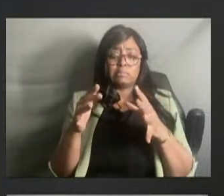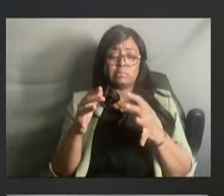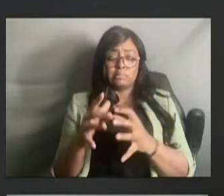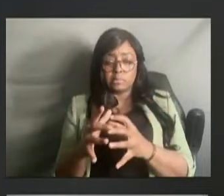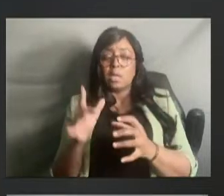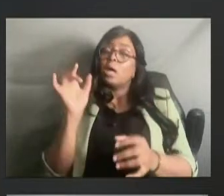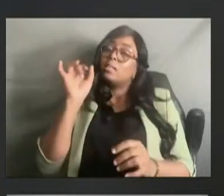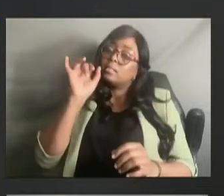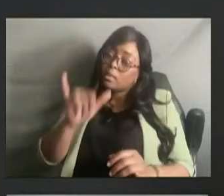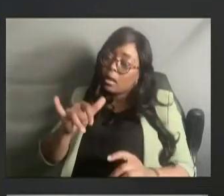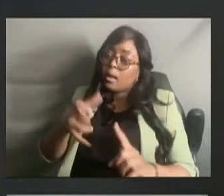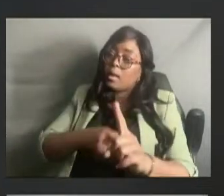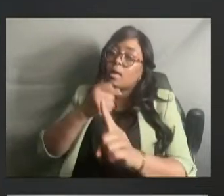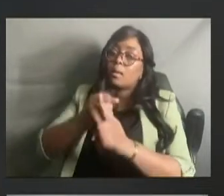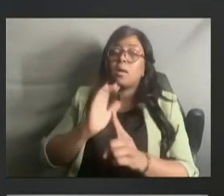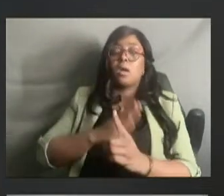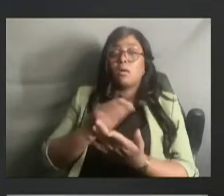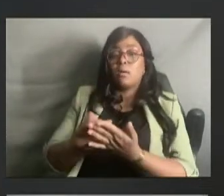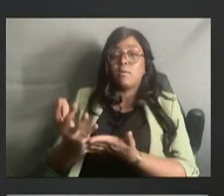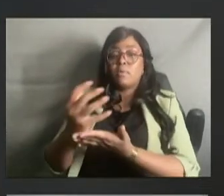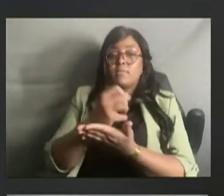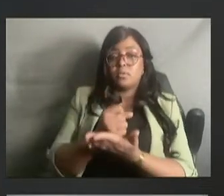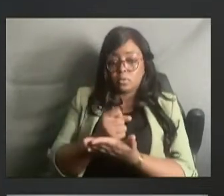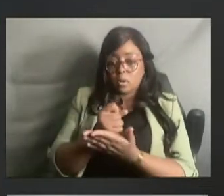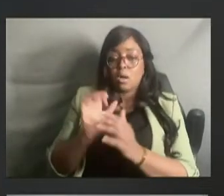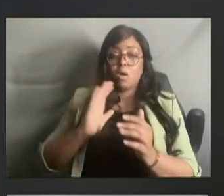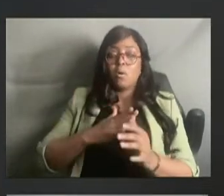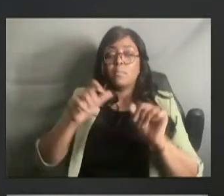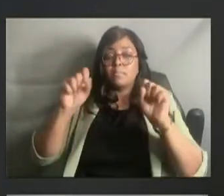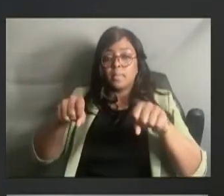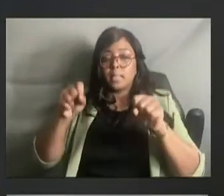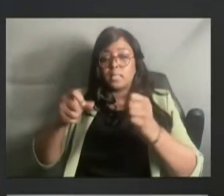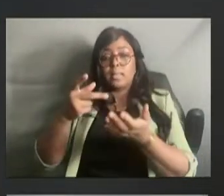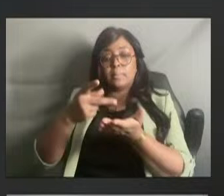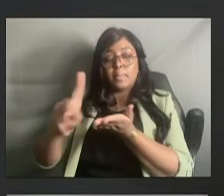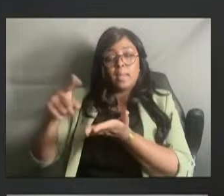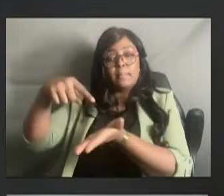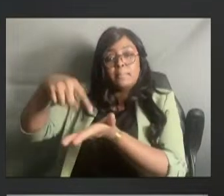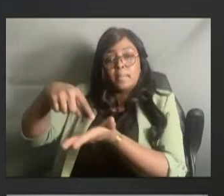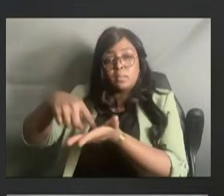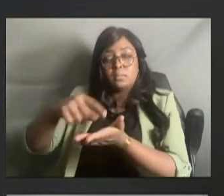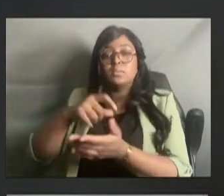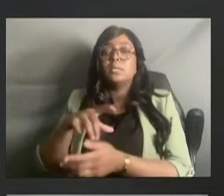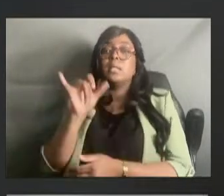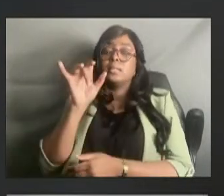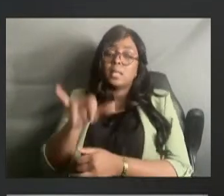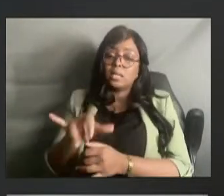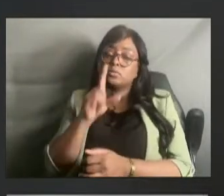system that is actually shrinking a little bit. That is something that does have an